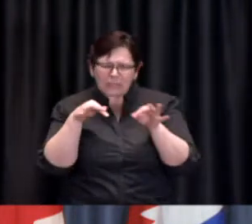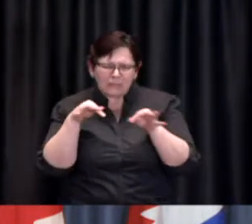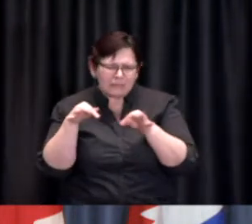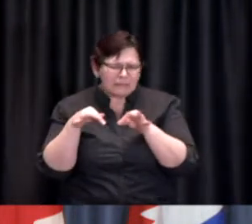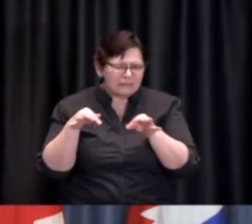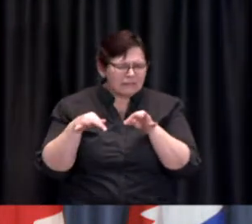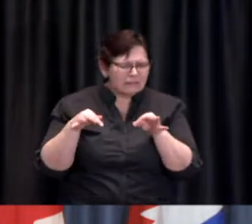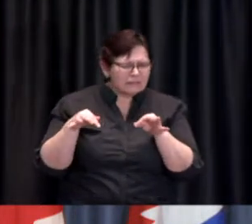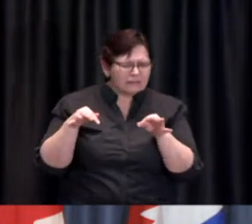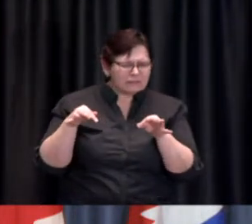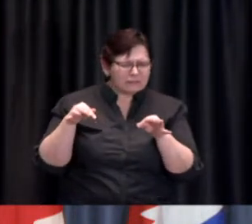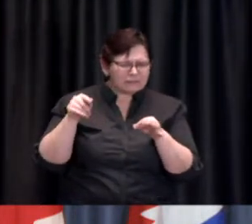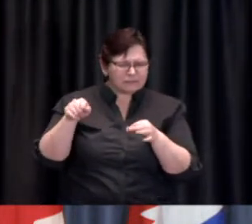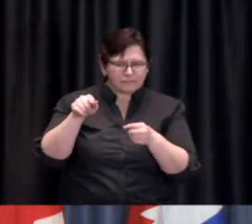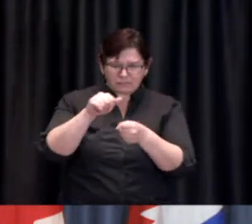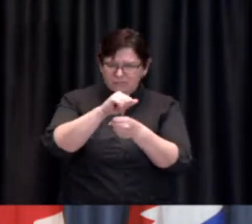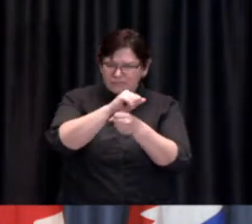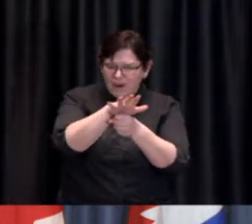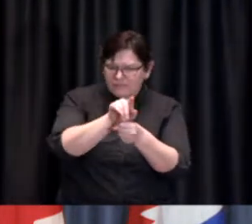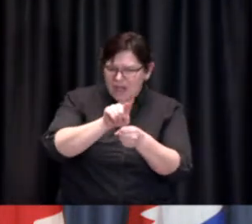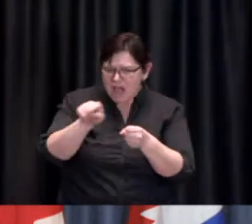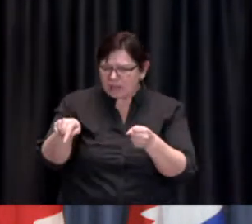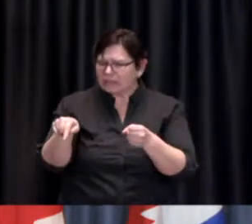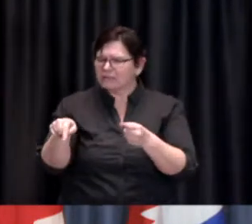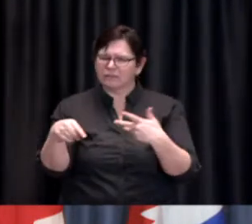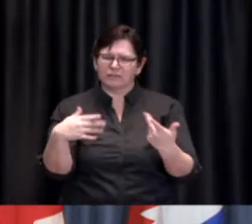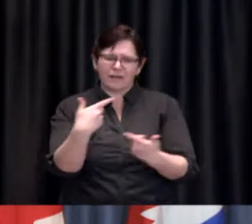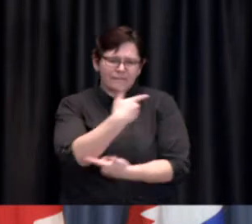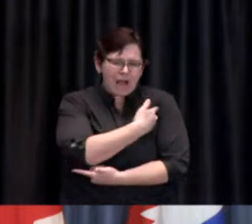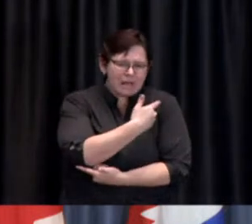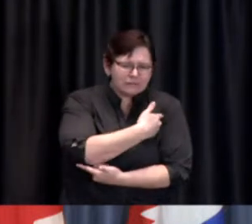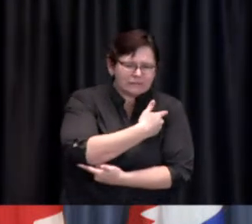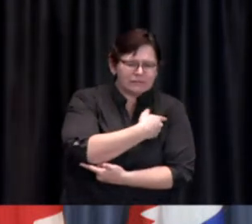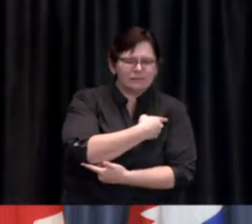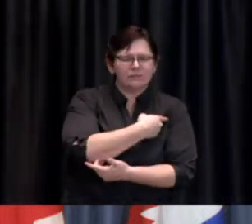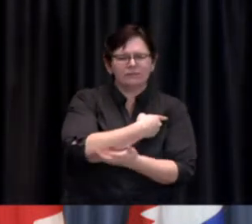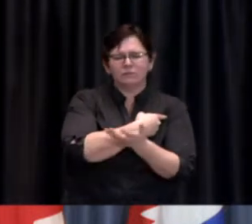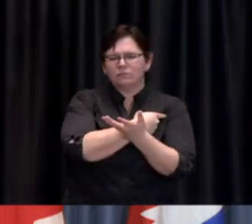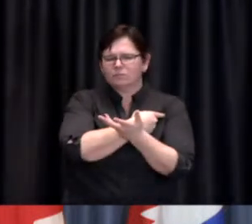or vaccine what can you tell us about what you're seeing happen when you look at those numbers?